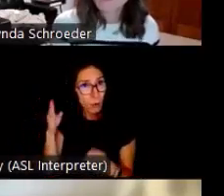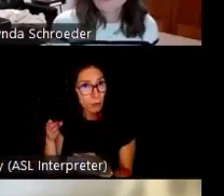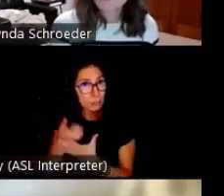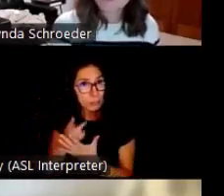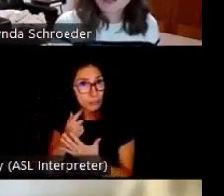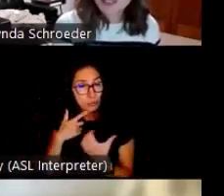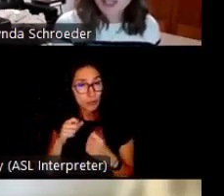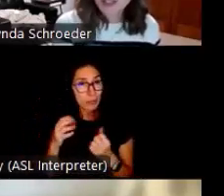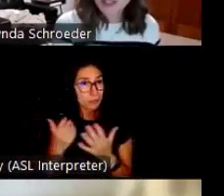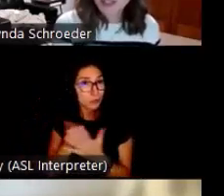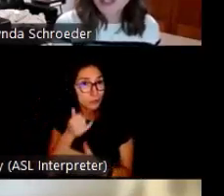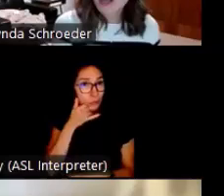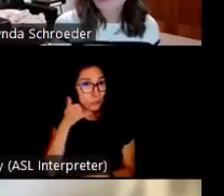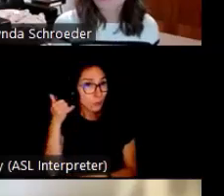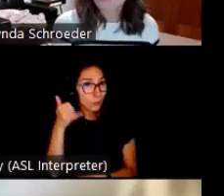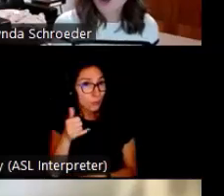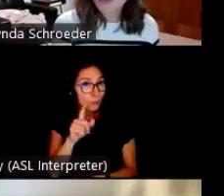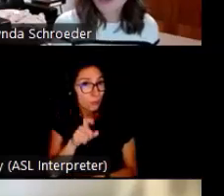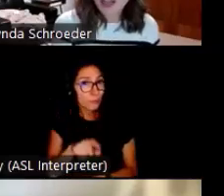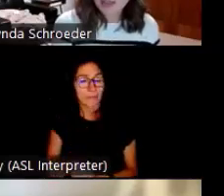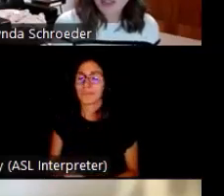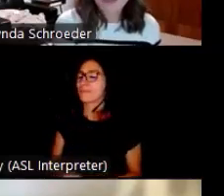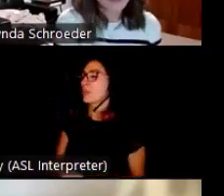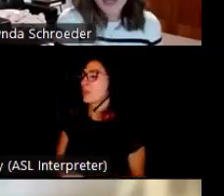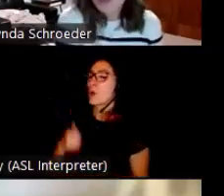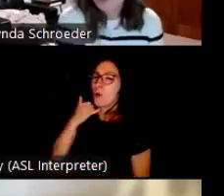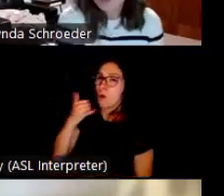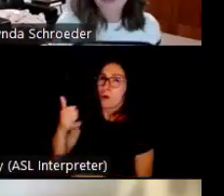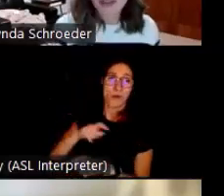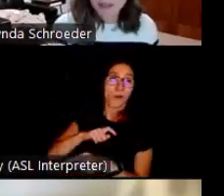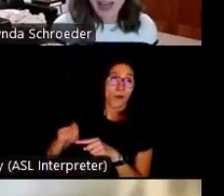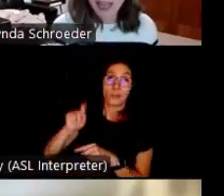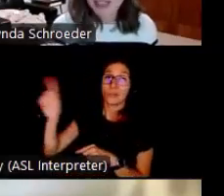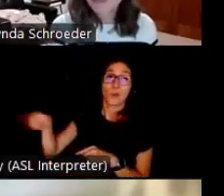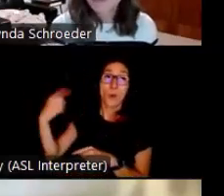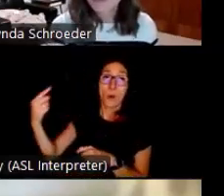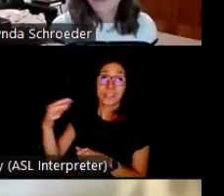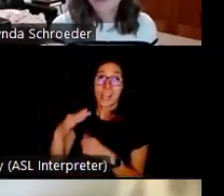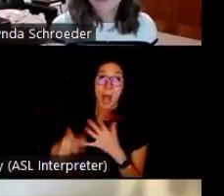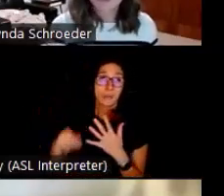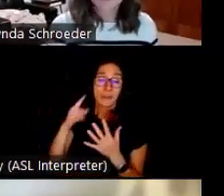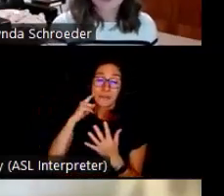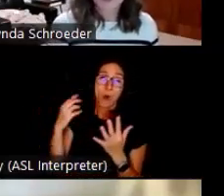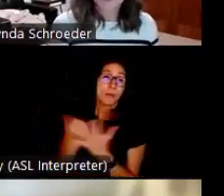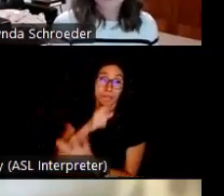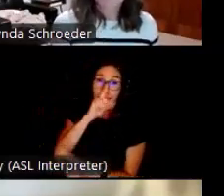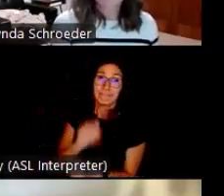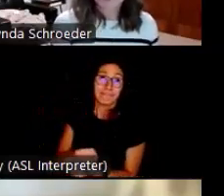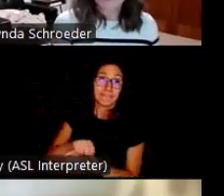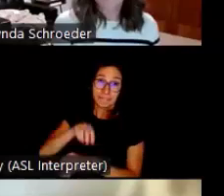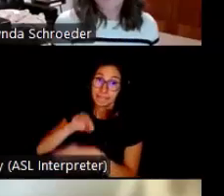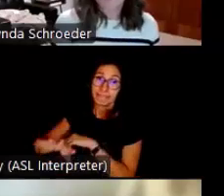So my first answer is calling is always an option if you actually want to have impact. And so if you don't have a lot of time,